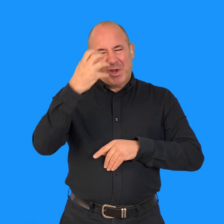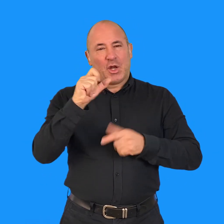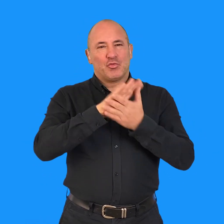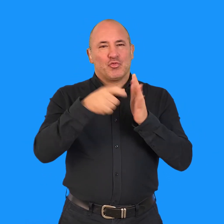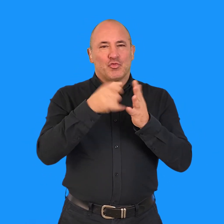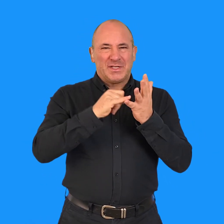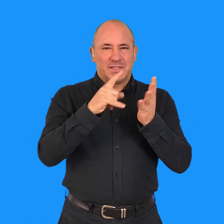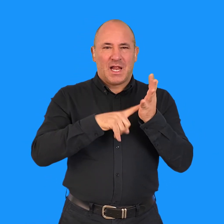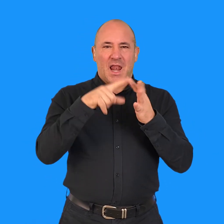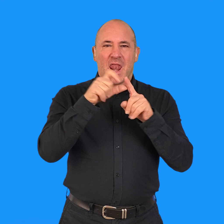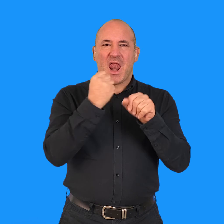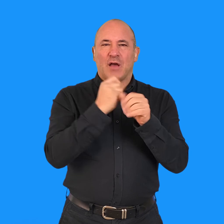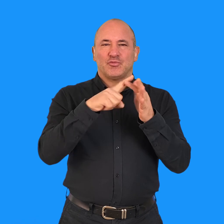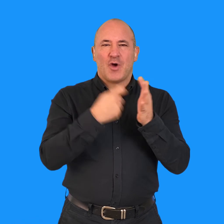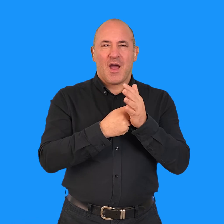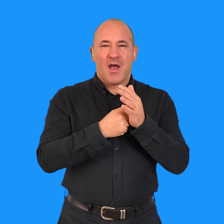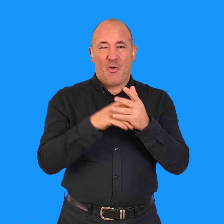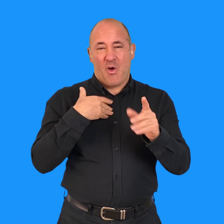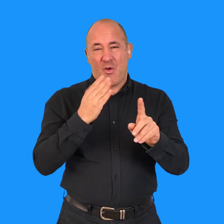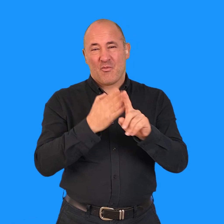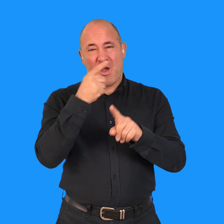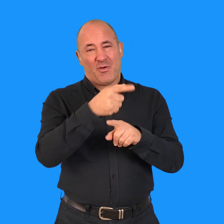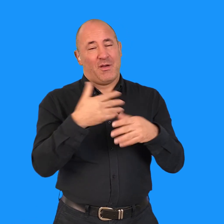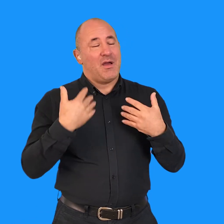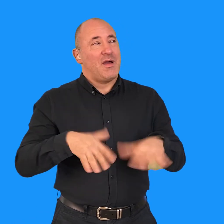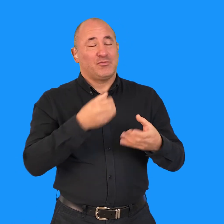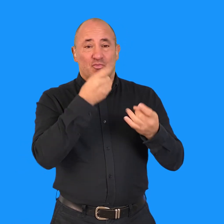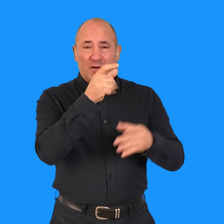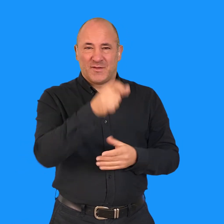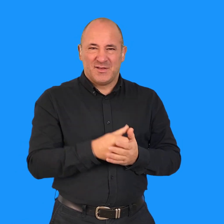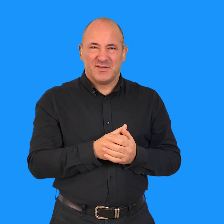that was Chris Ledger, and how much we all acknowledge